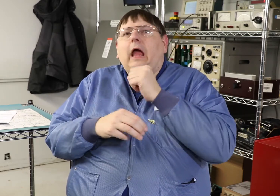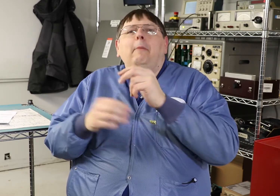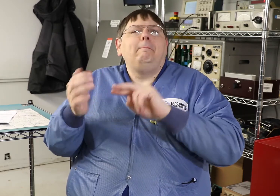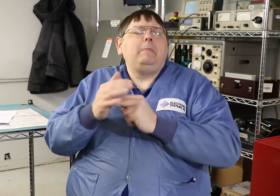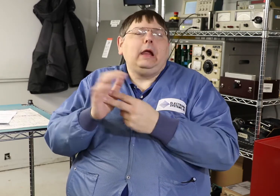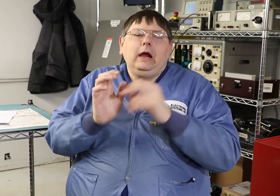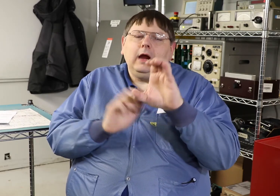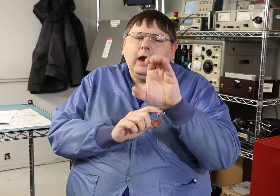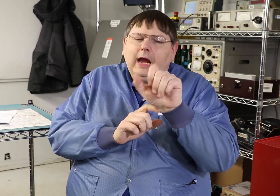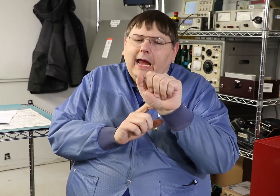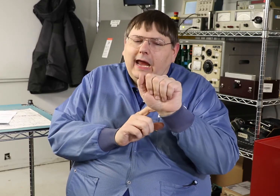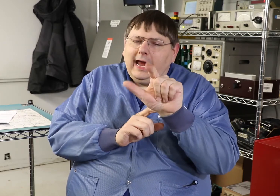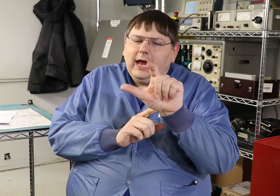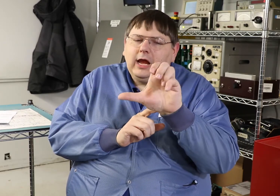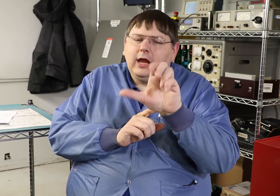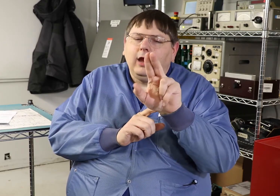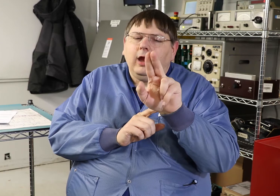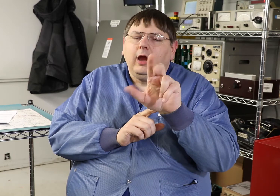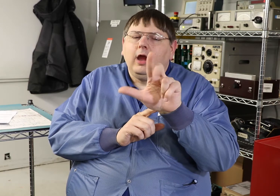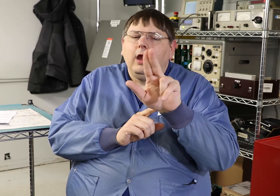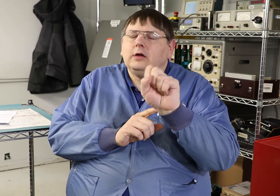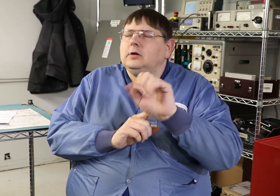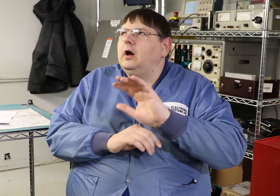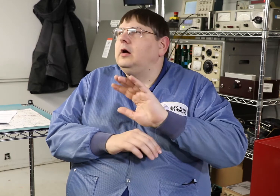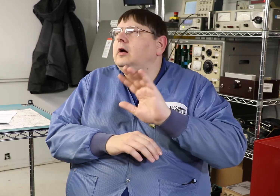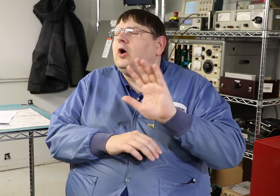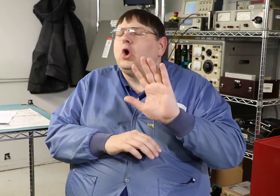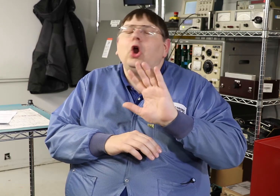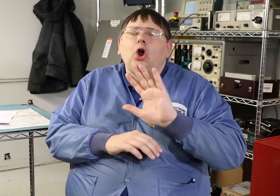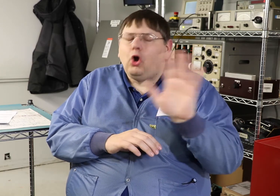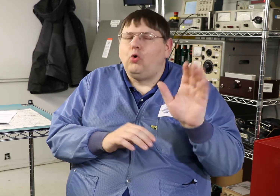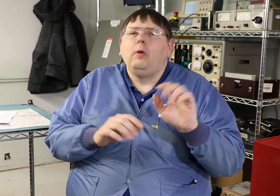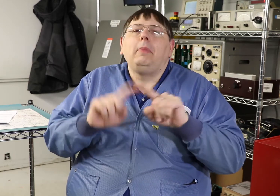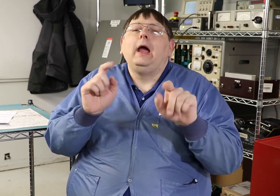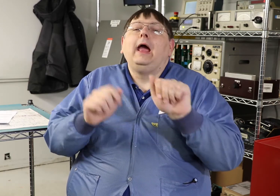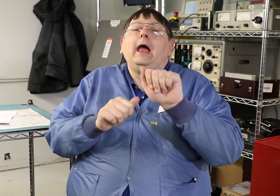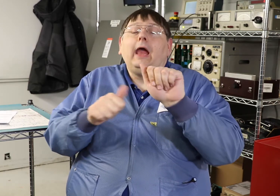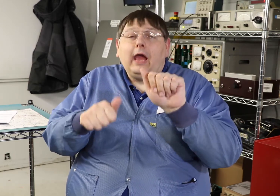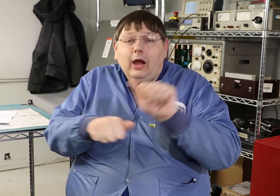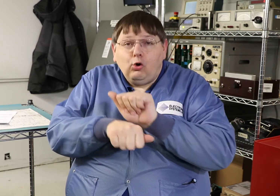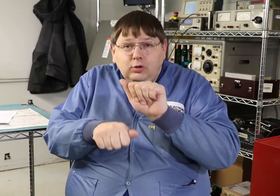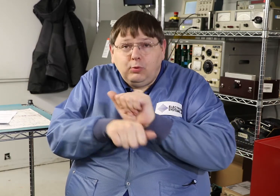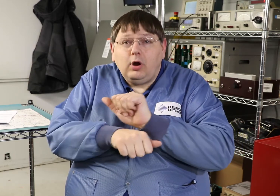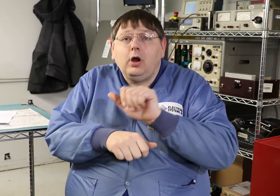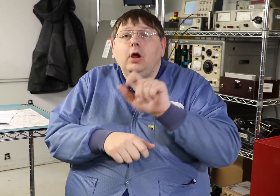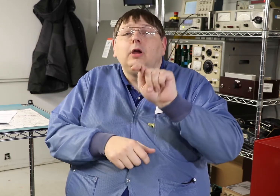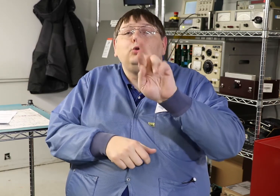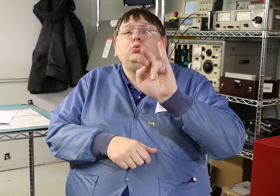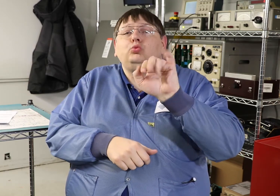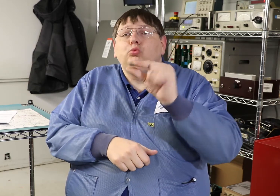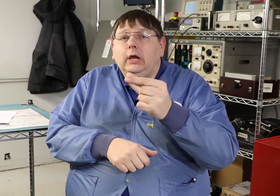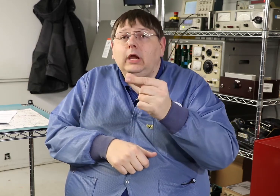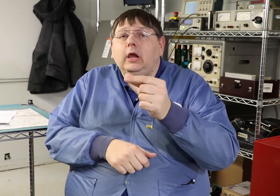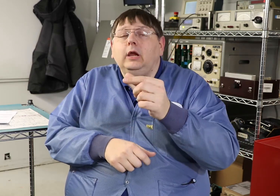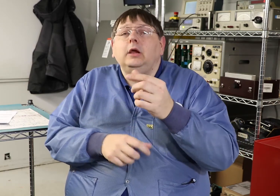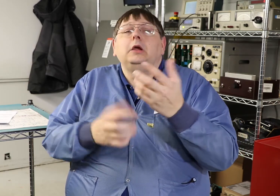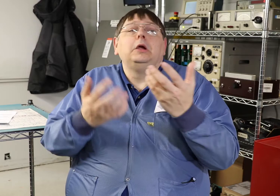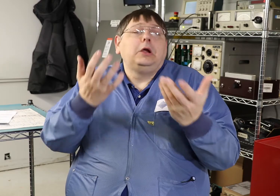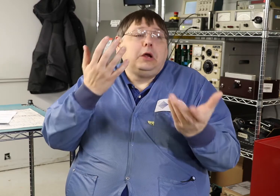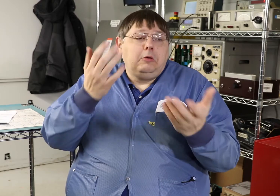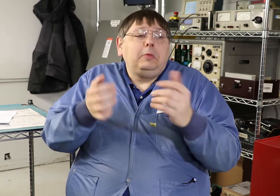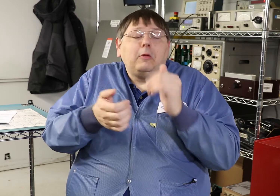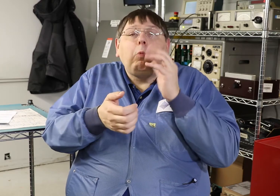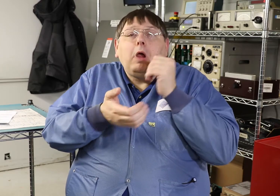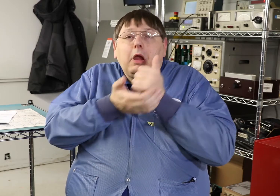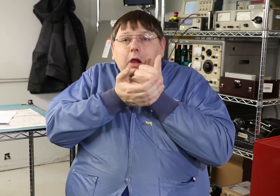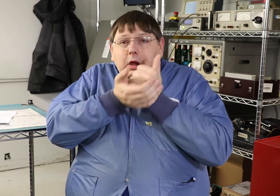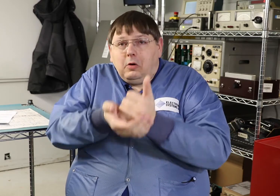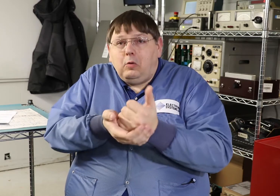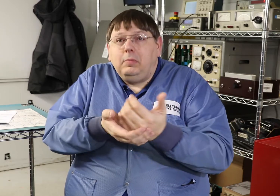This doesn’t mean Calculus but more like Algebra and Trigonometry.